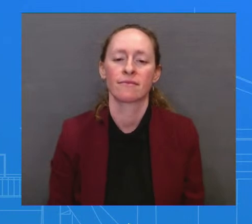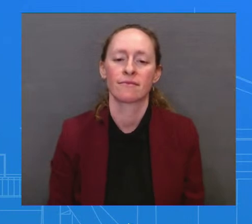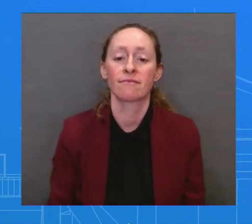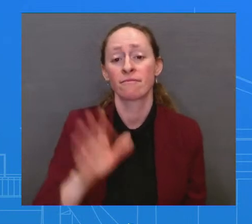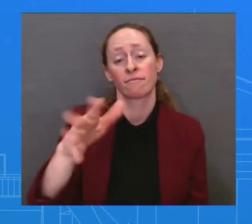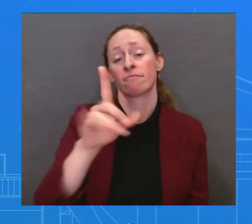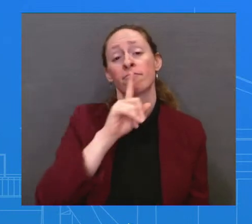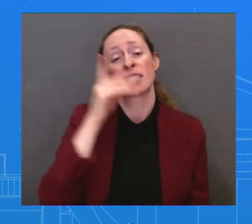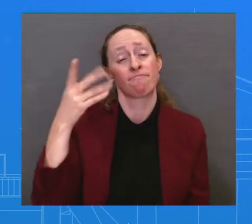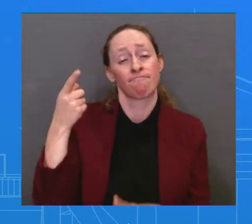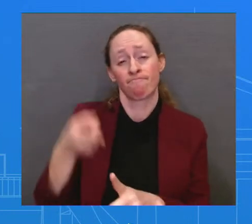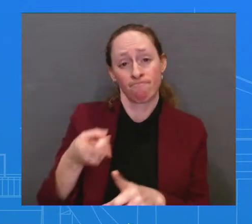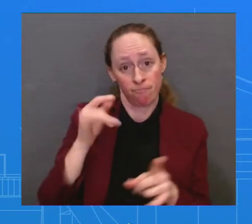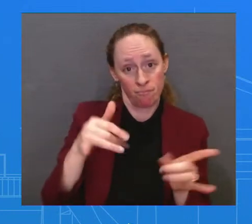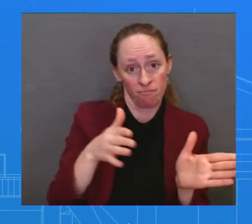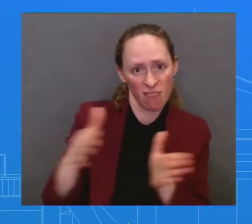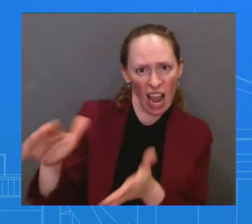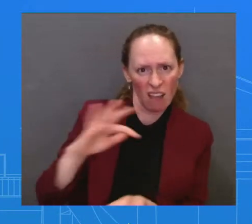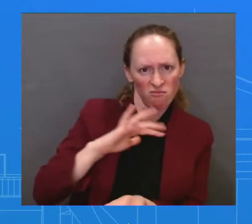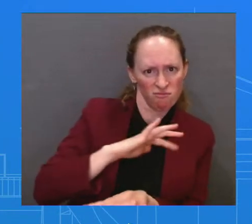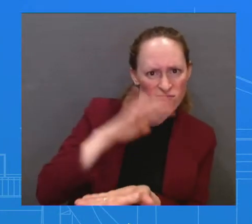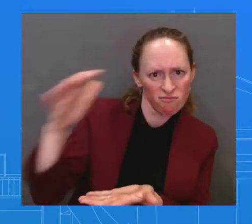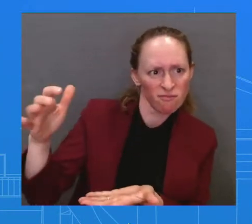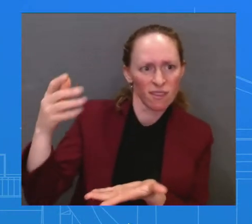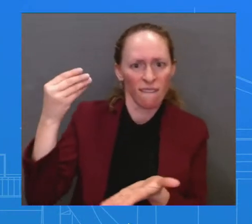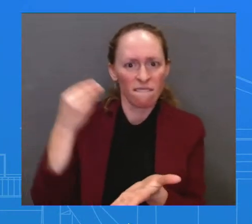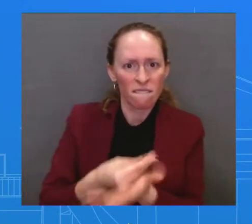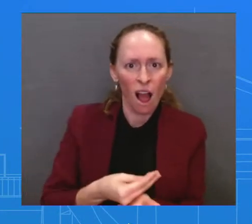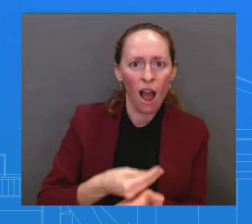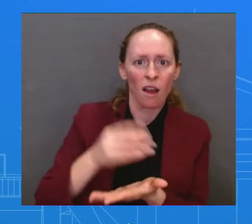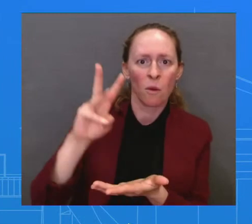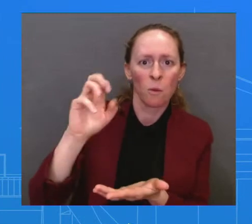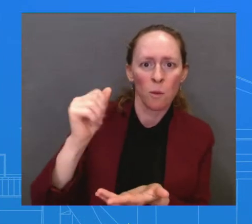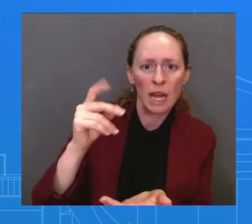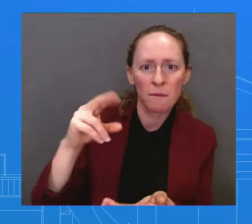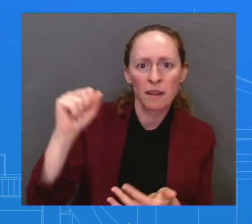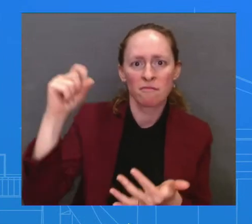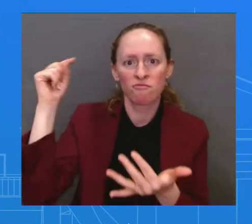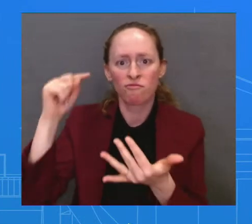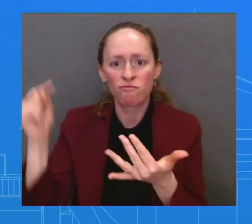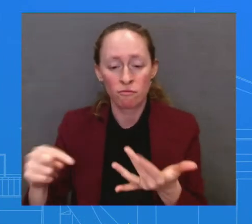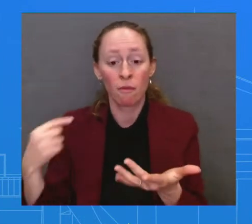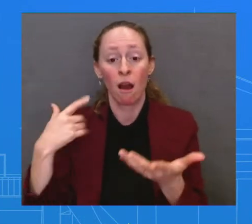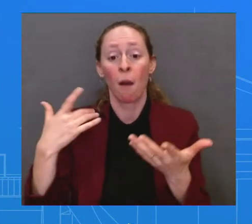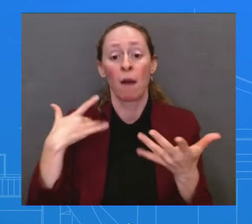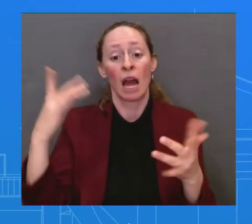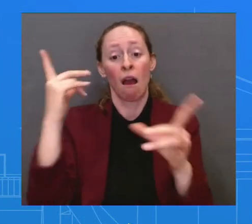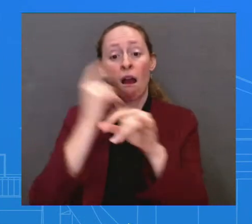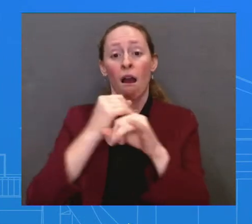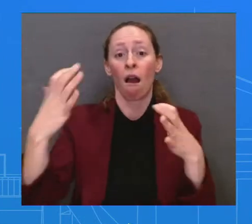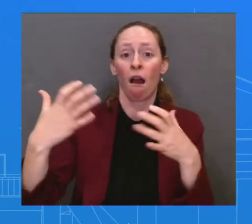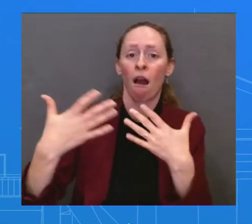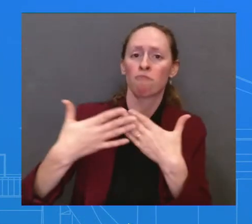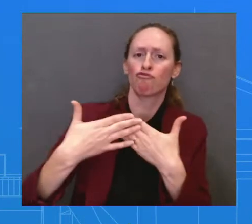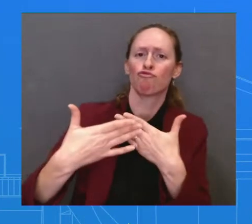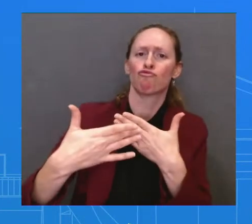basically, September 30th to the end of the year. So, there's not a single dar- -- dollar amount that is necessary for all time.